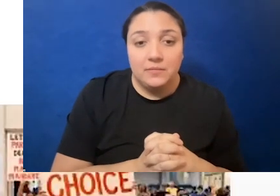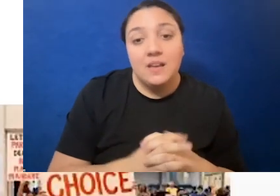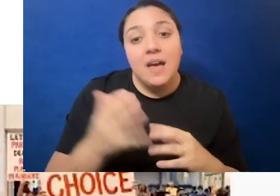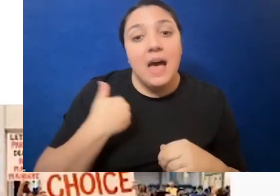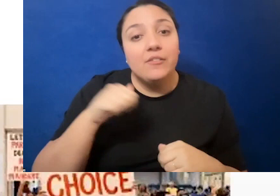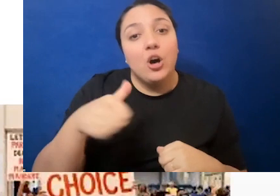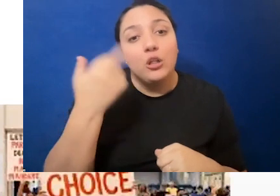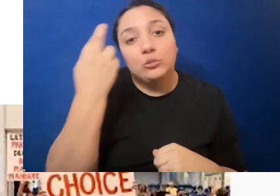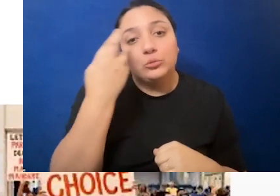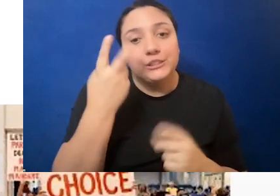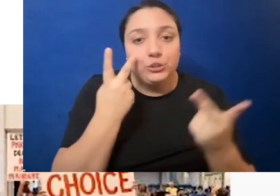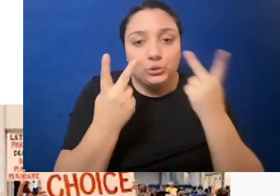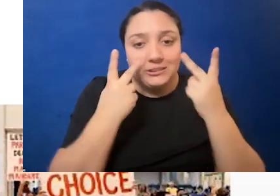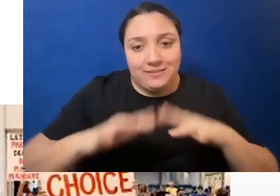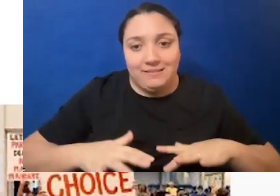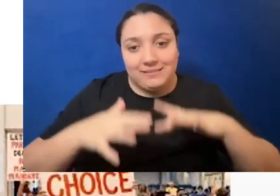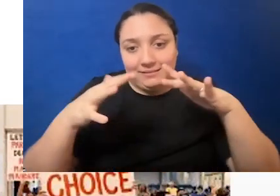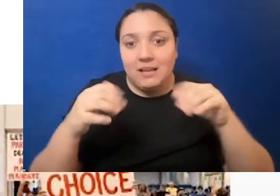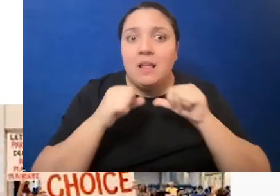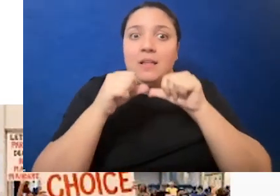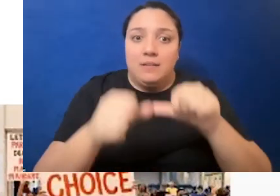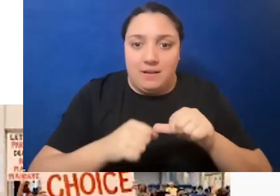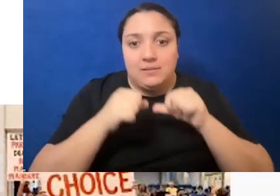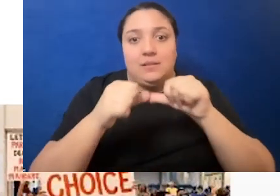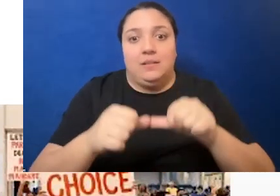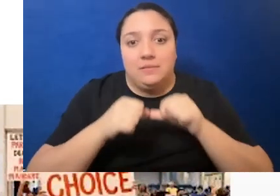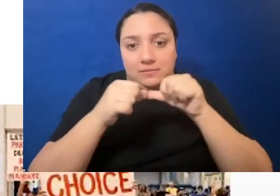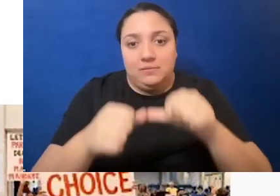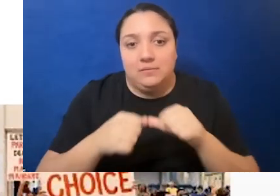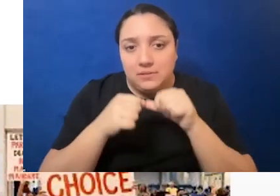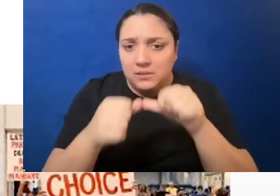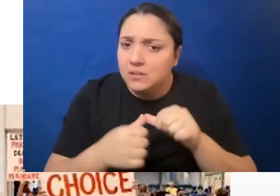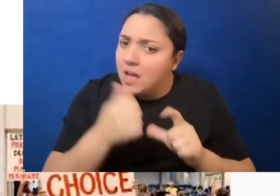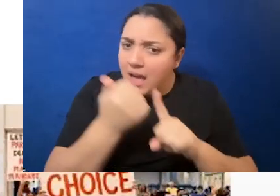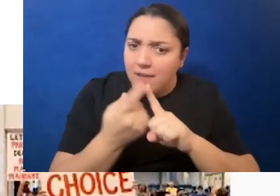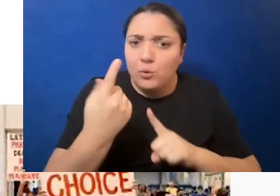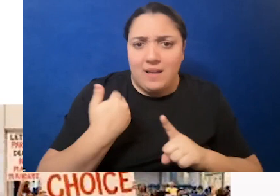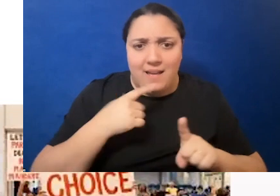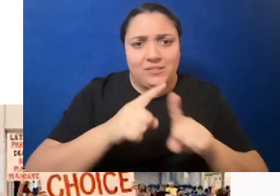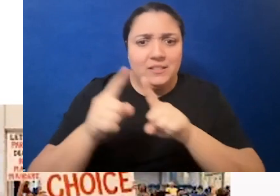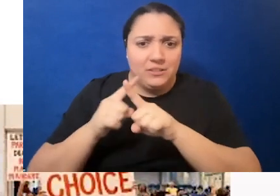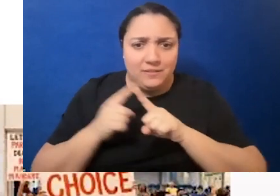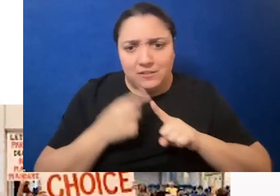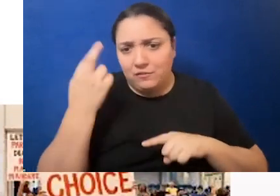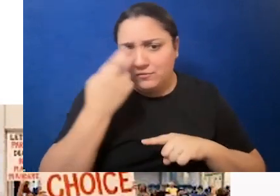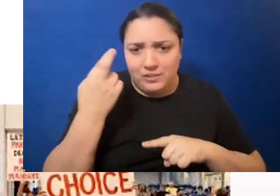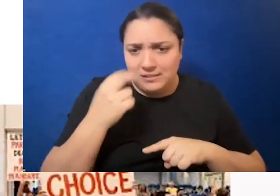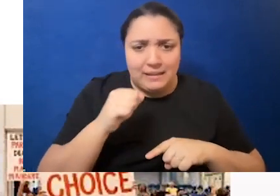BUT WE HAVE SOME SOURCES OF ANXIETY THAT ARE PRETTY CONSTANT ACROSS THE BOARD. EVERYONE HAS A DIFFERENT EXPERIENCE.